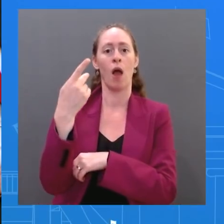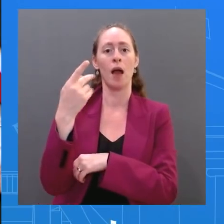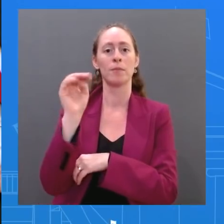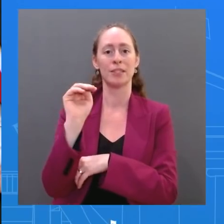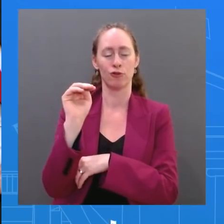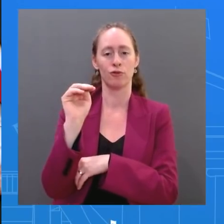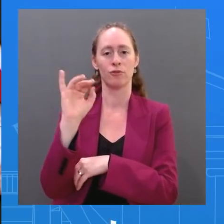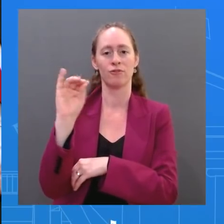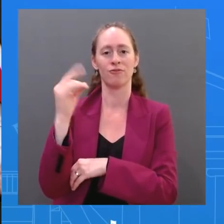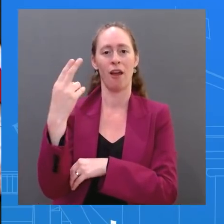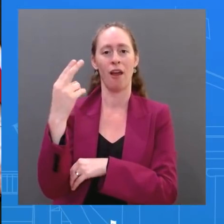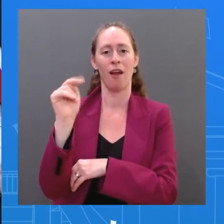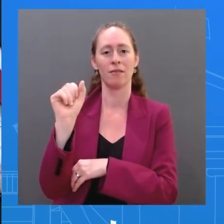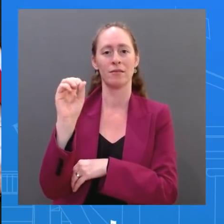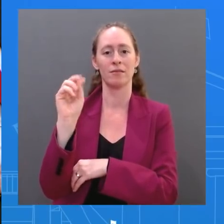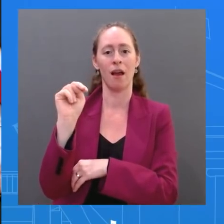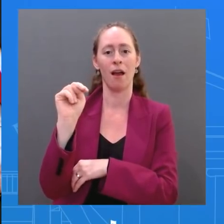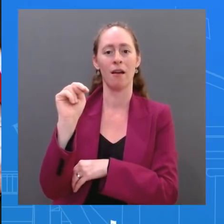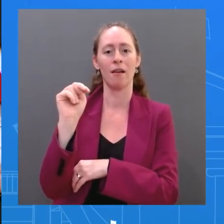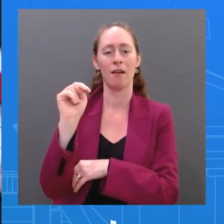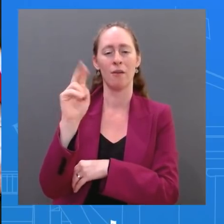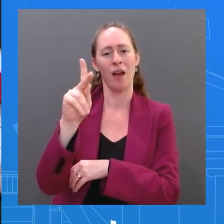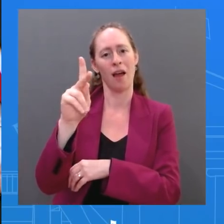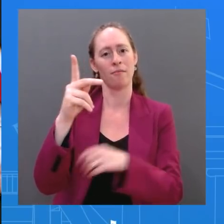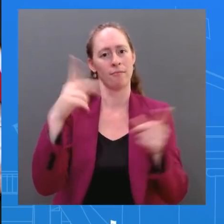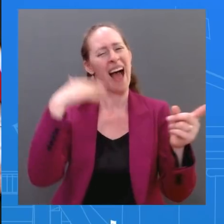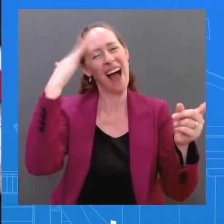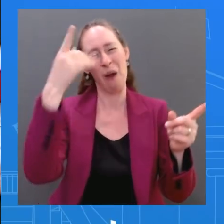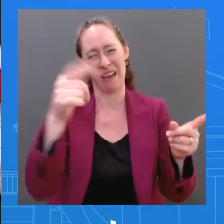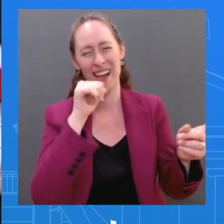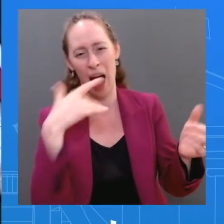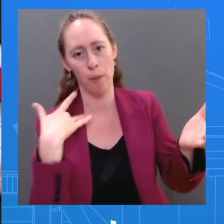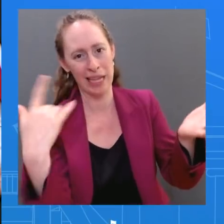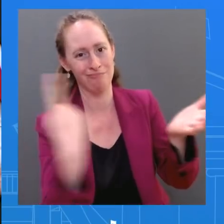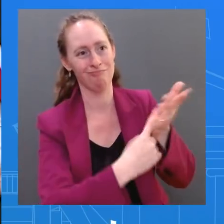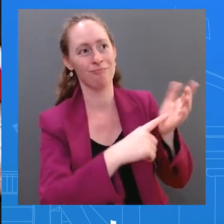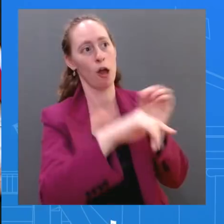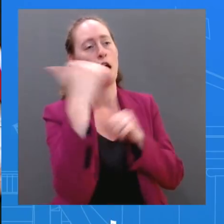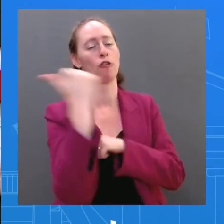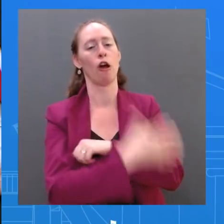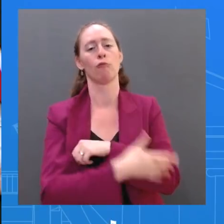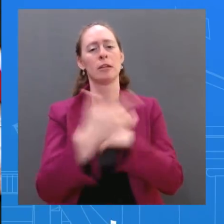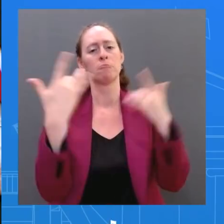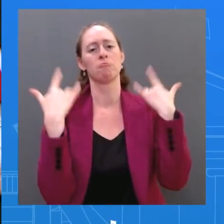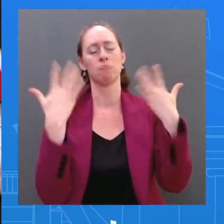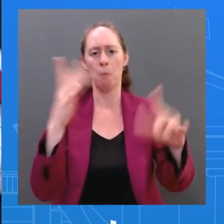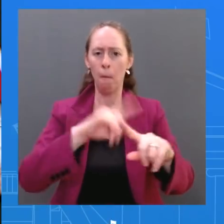but more substantively, what does this mean going forward? Big ally.